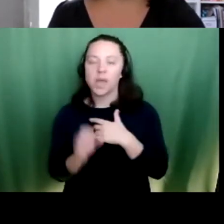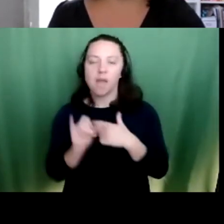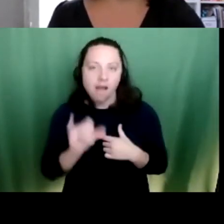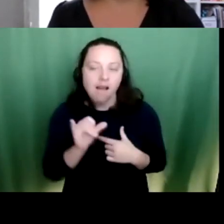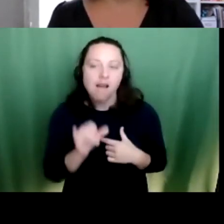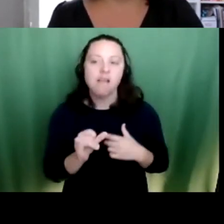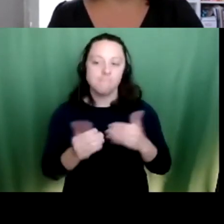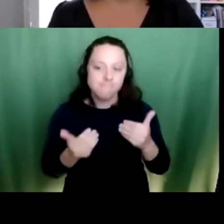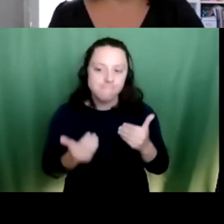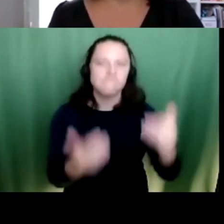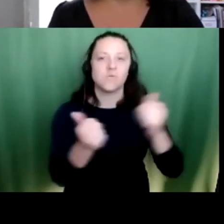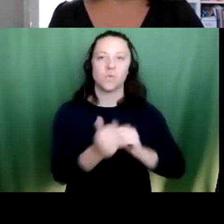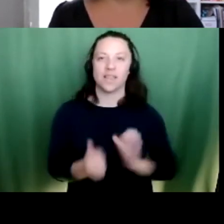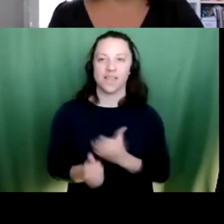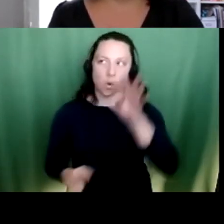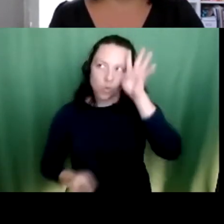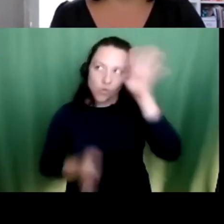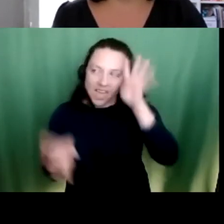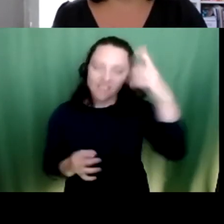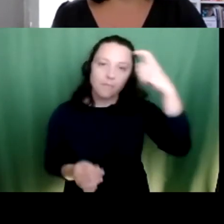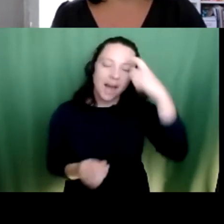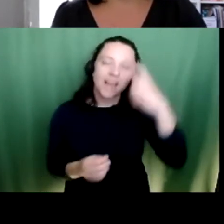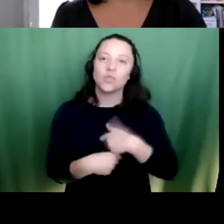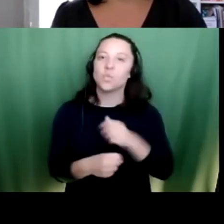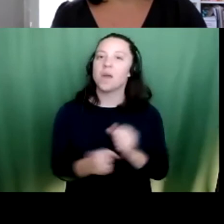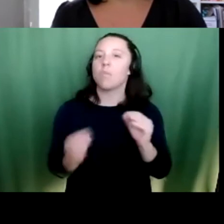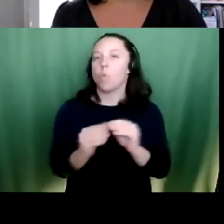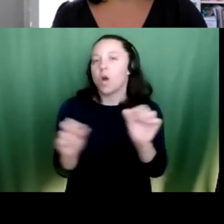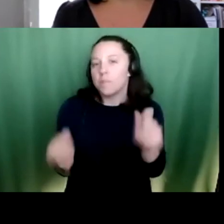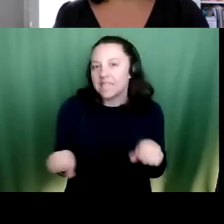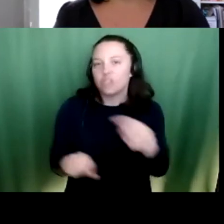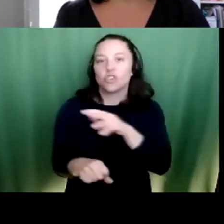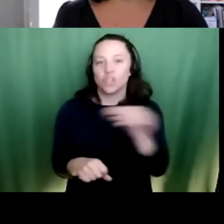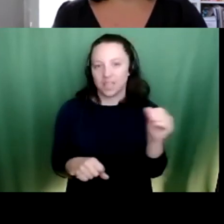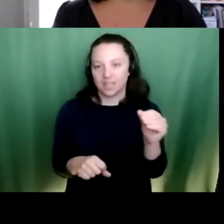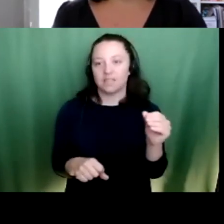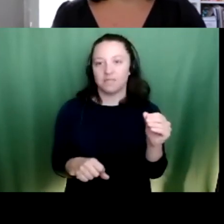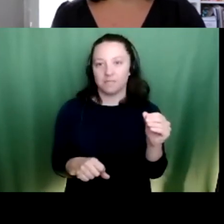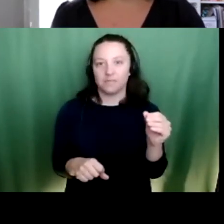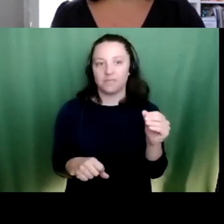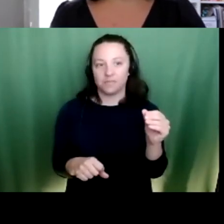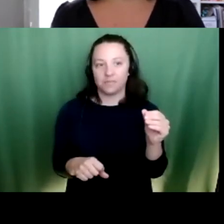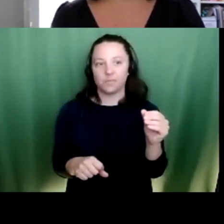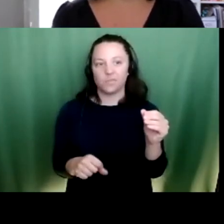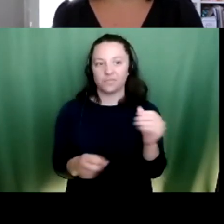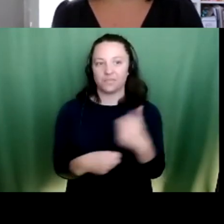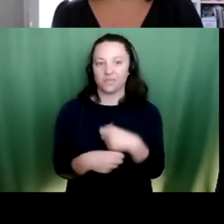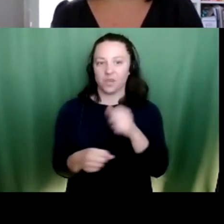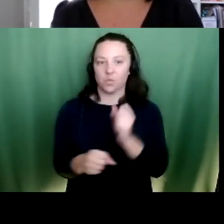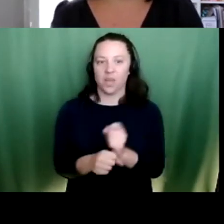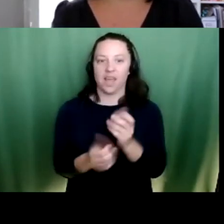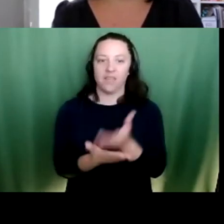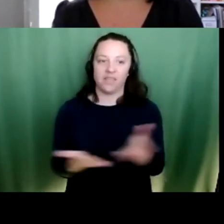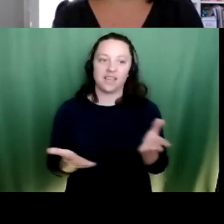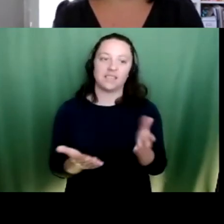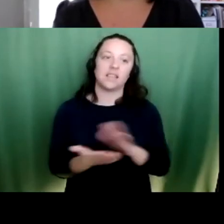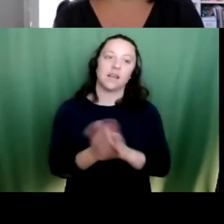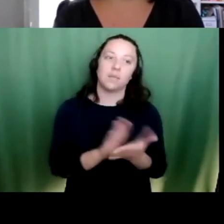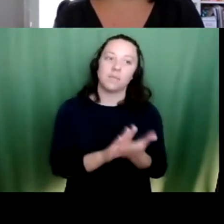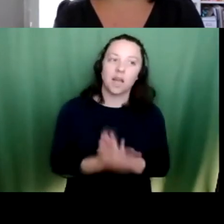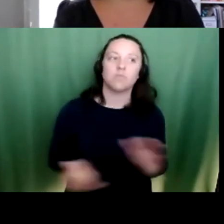to create more potential and create more work that actually becomes more engaging with everybody?